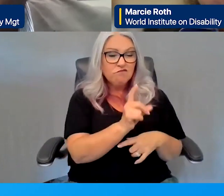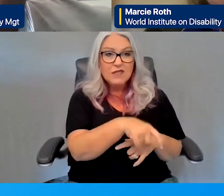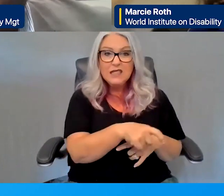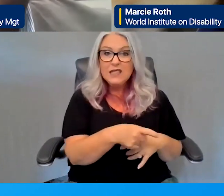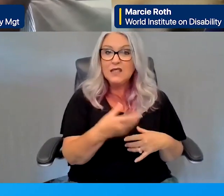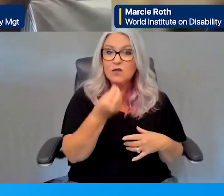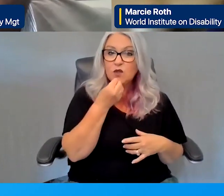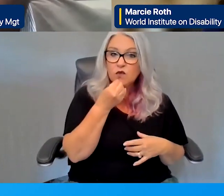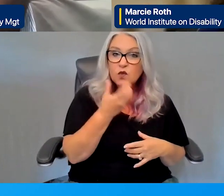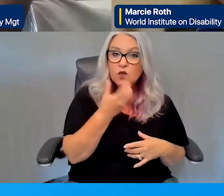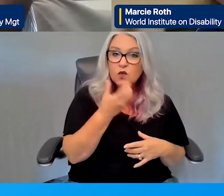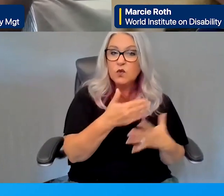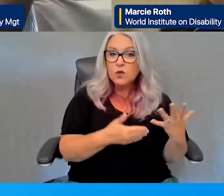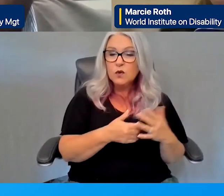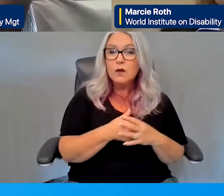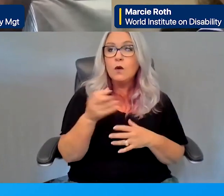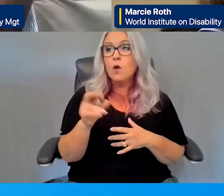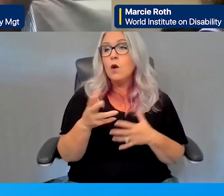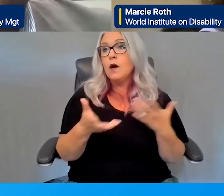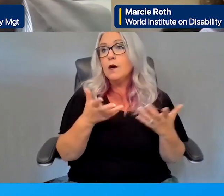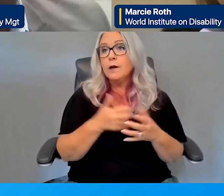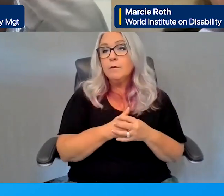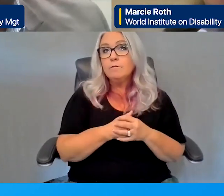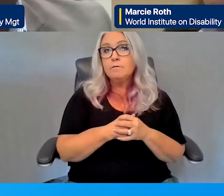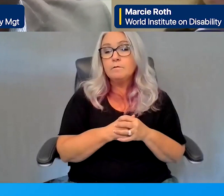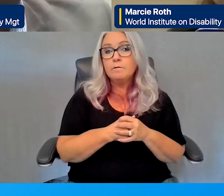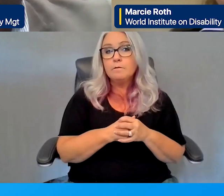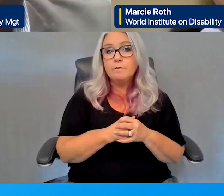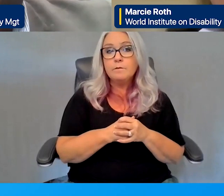that they have. Or that, you know, they are going to bring